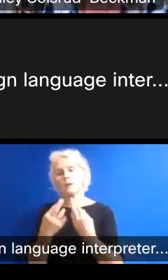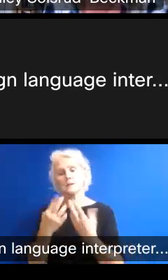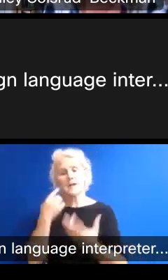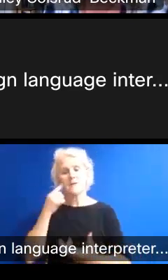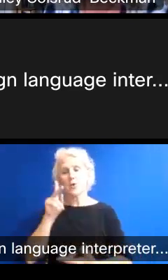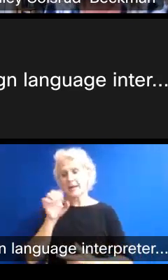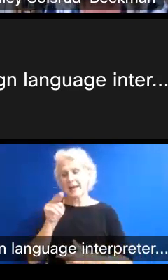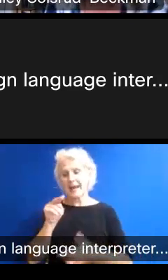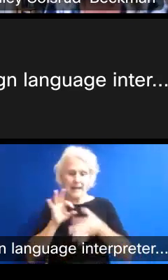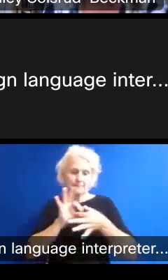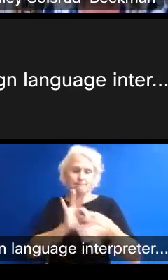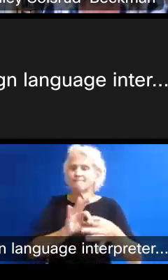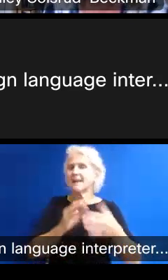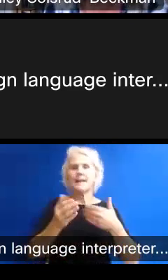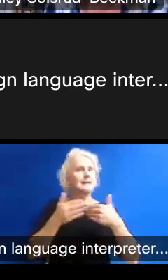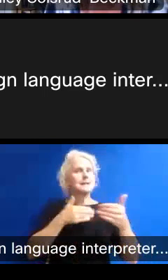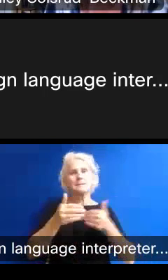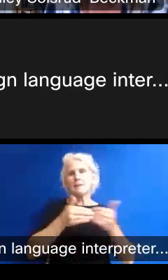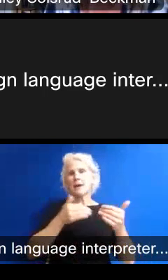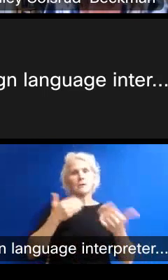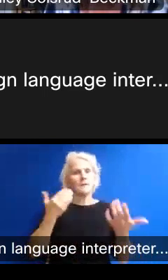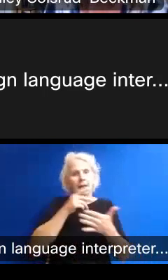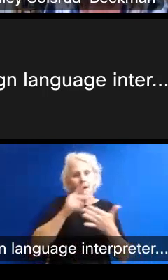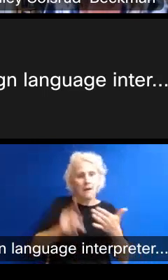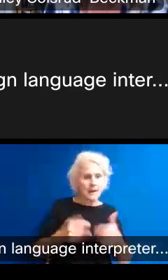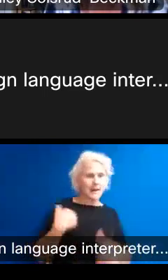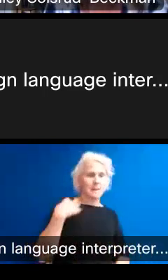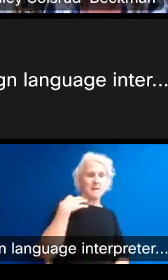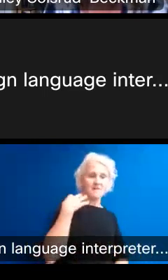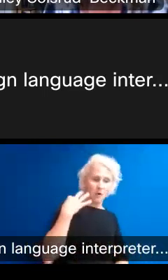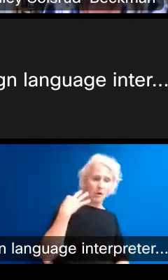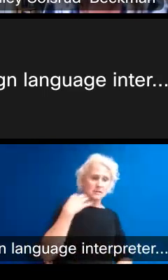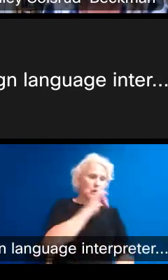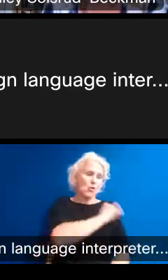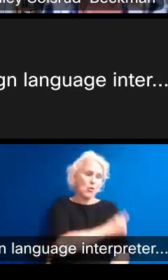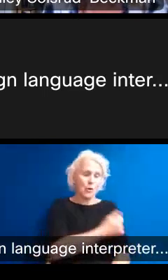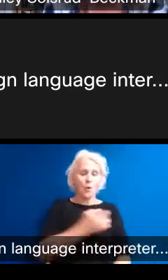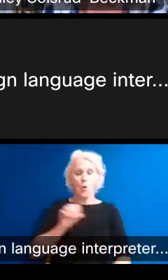what type of placement authority, voluntary placement authority or court ordered chips,